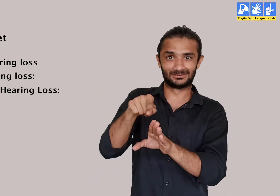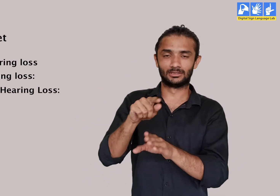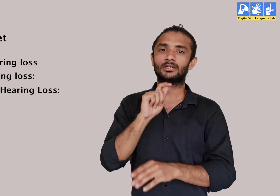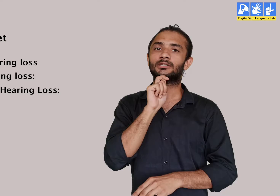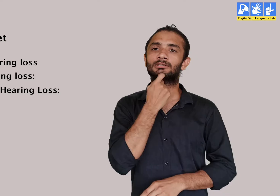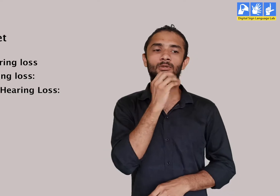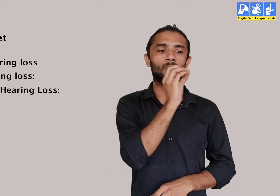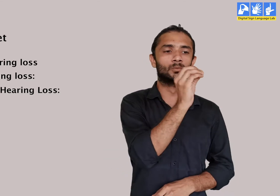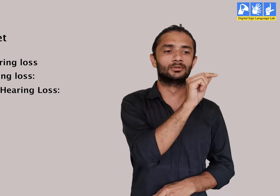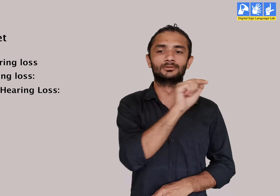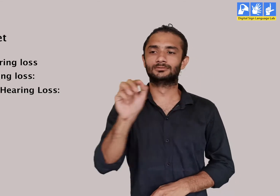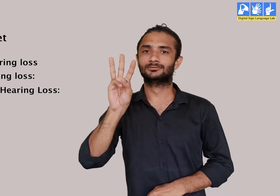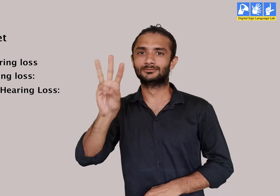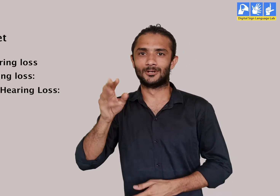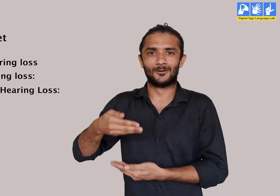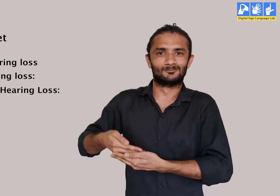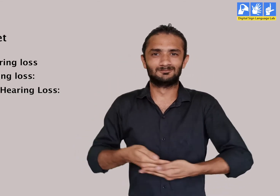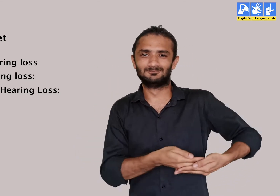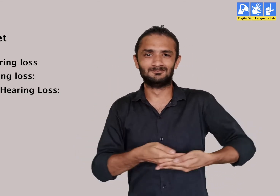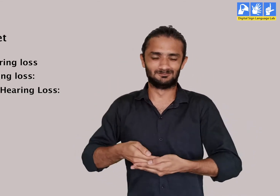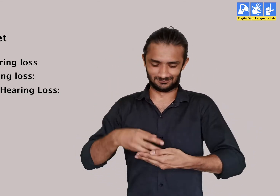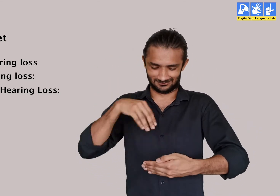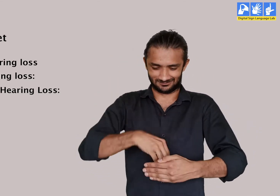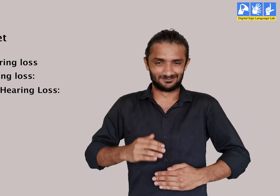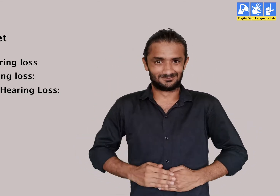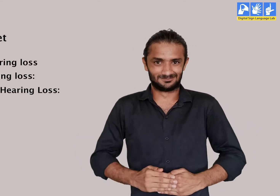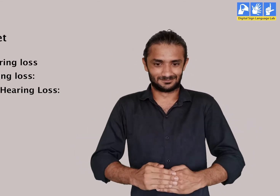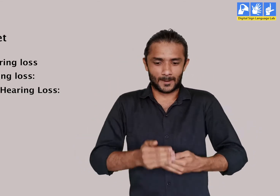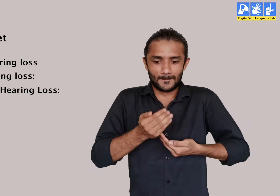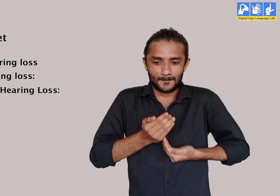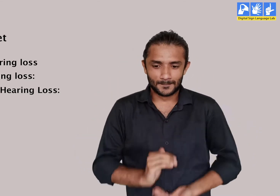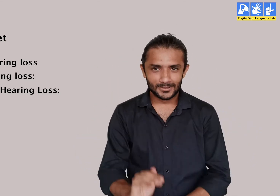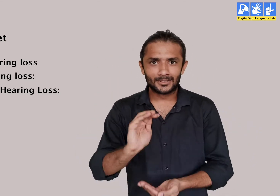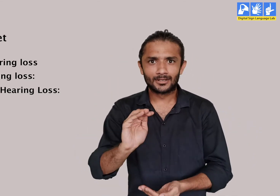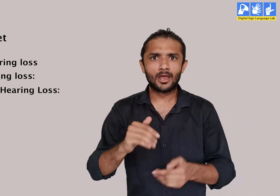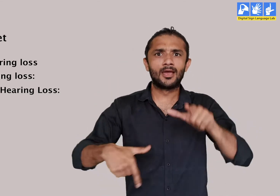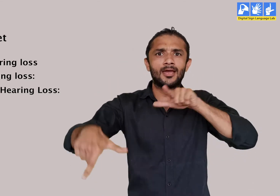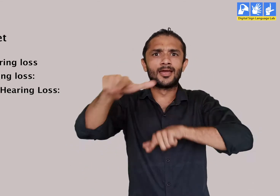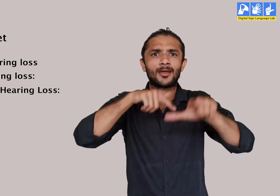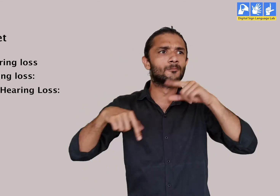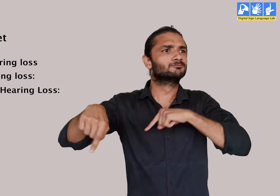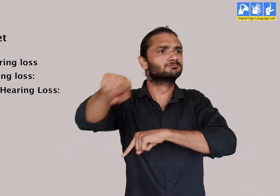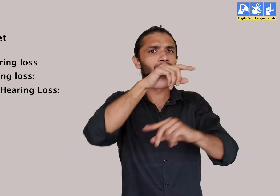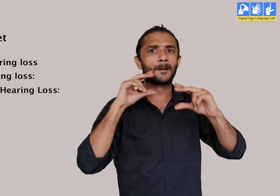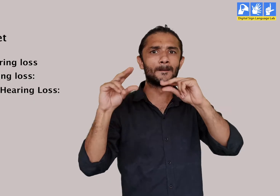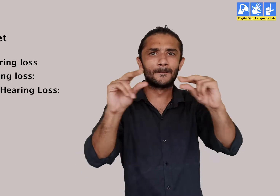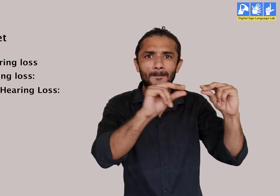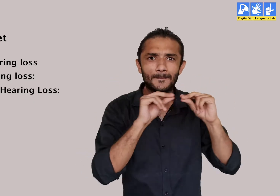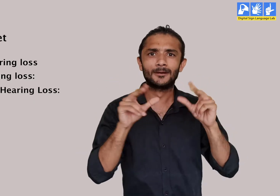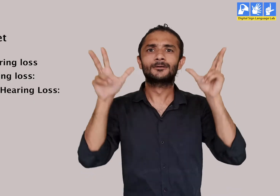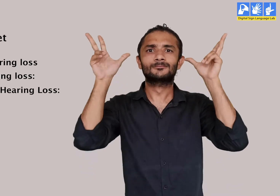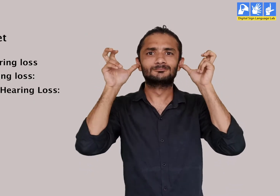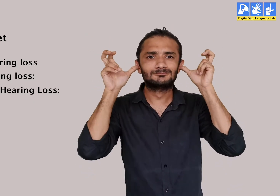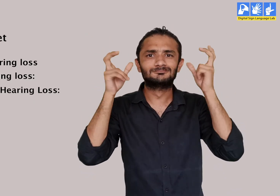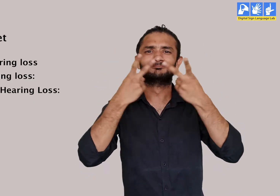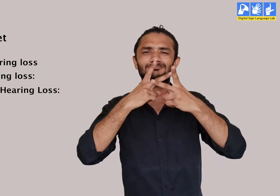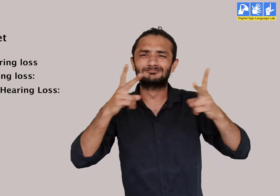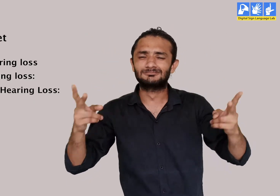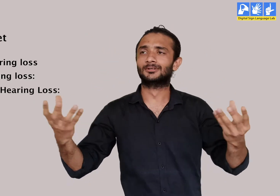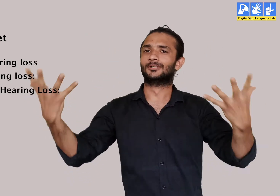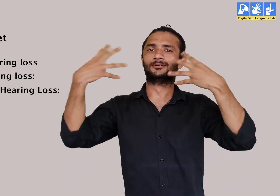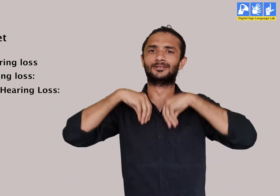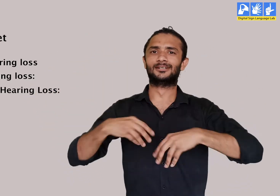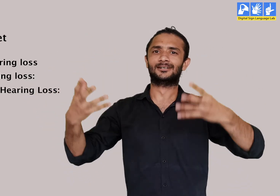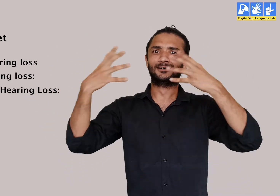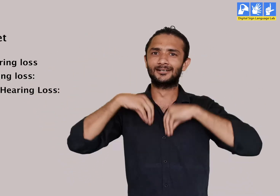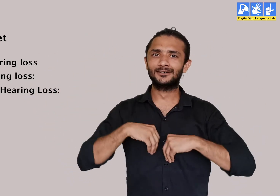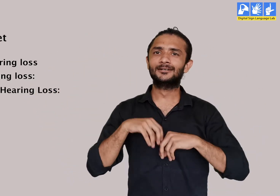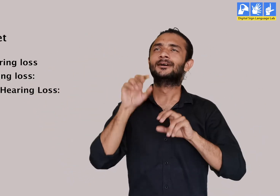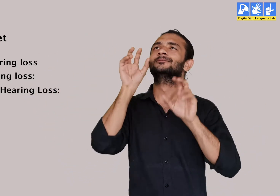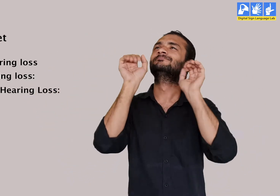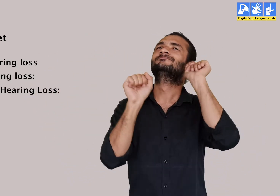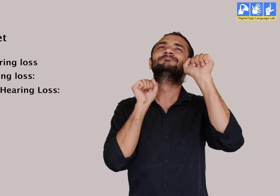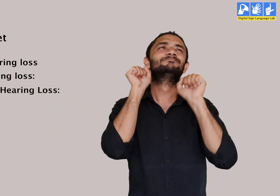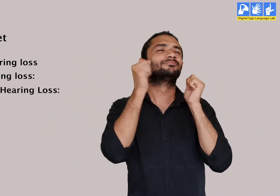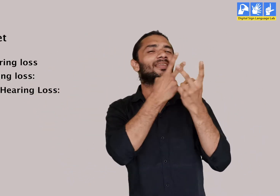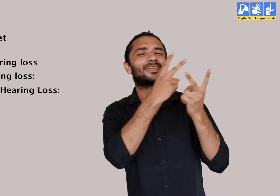It refers to that hearing loss that occurs before the child has achieved basic competency in his or her primary language.